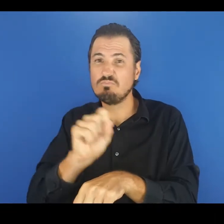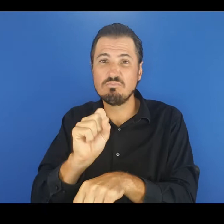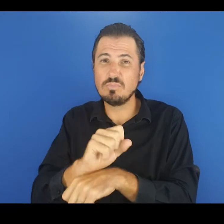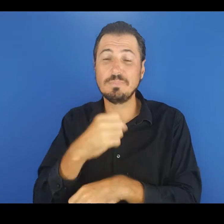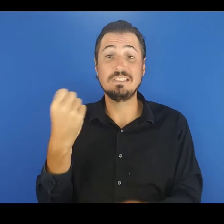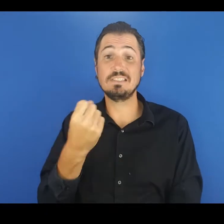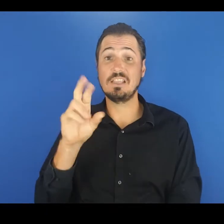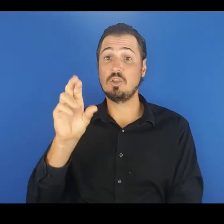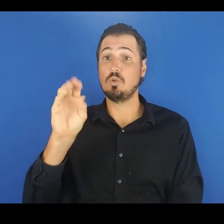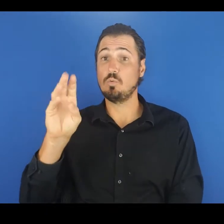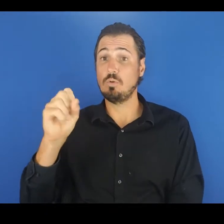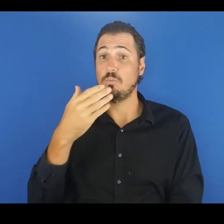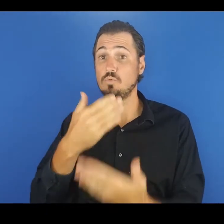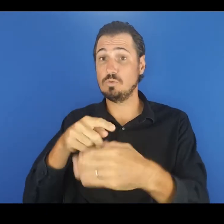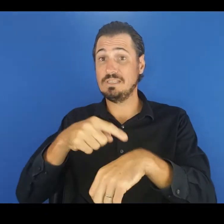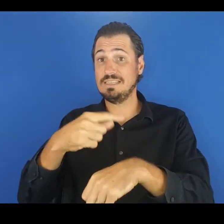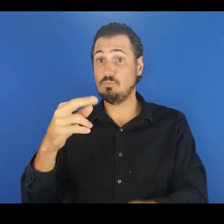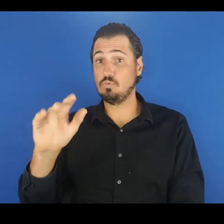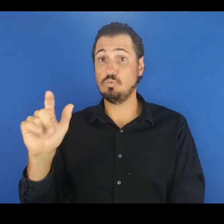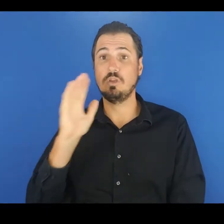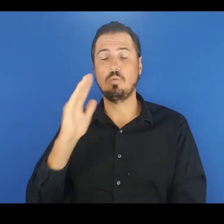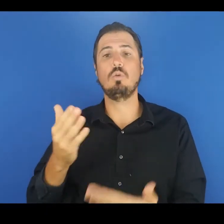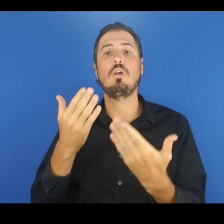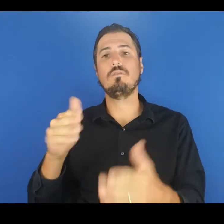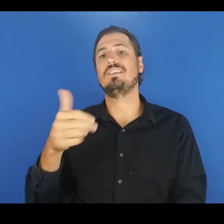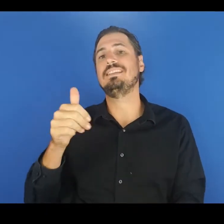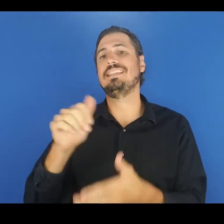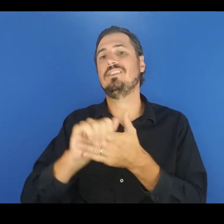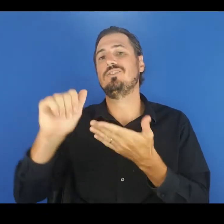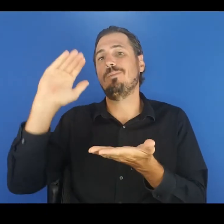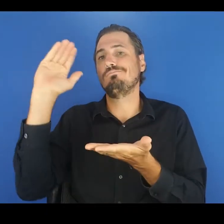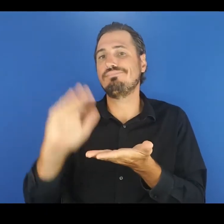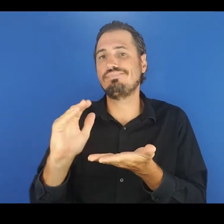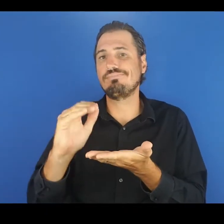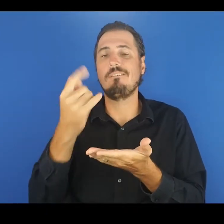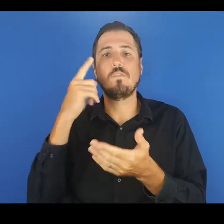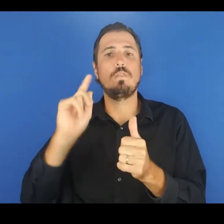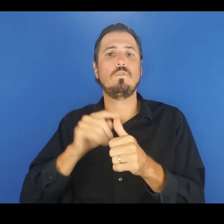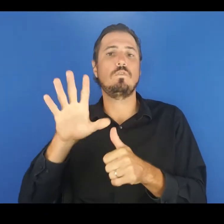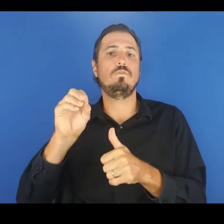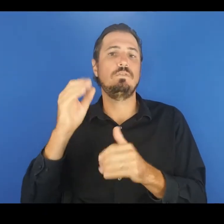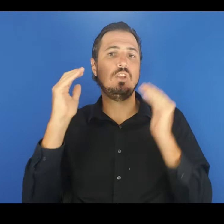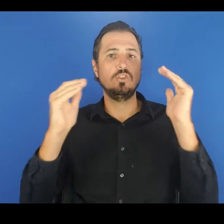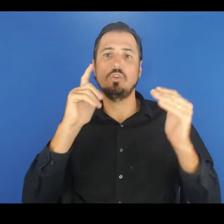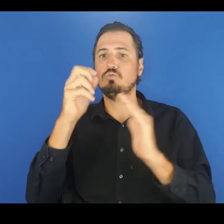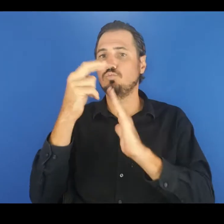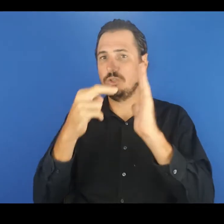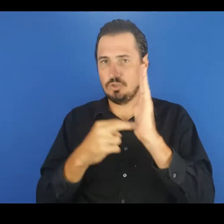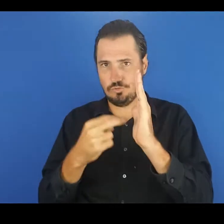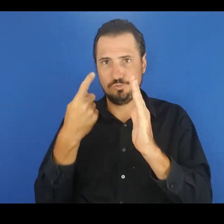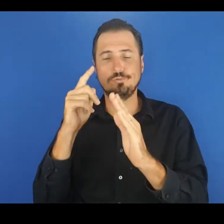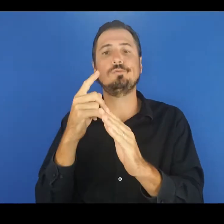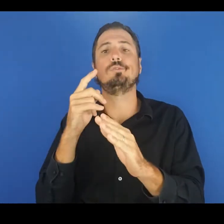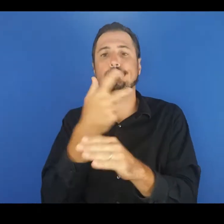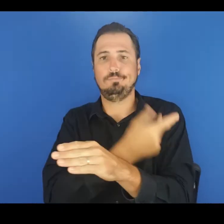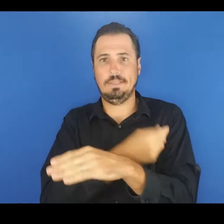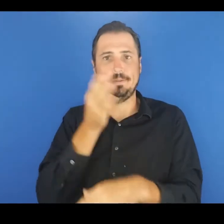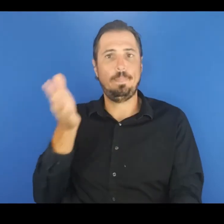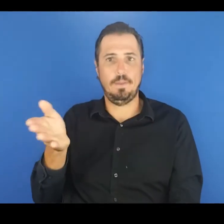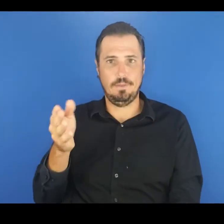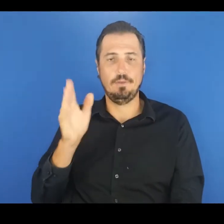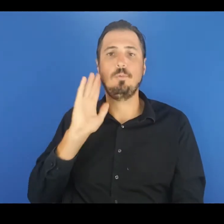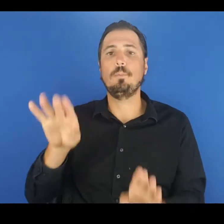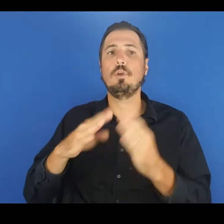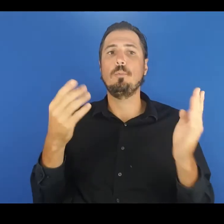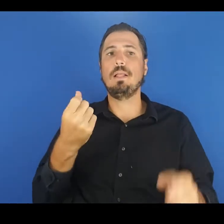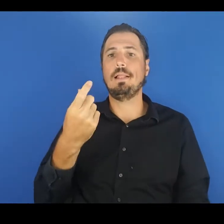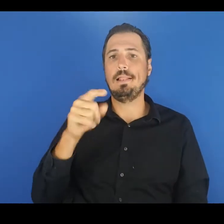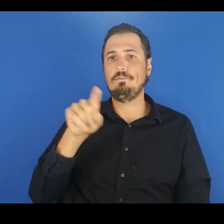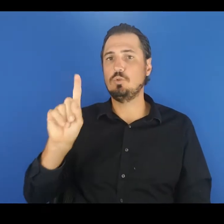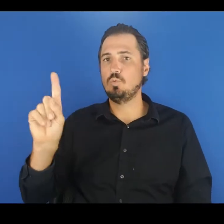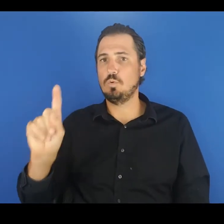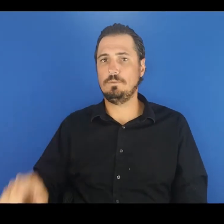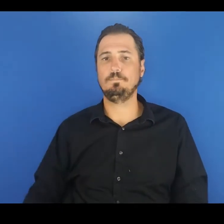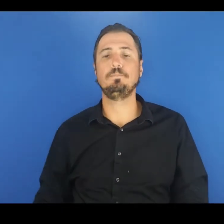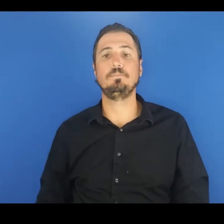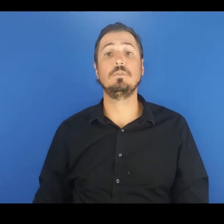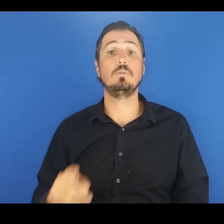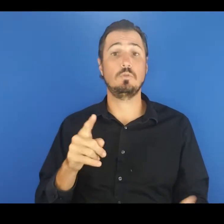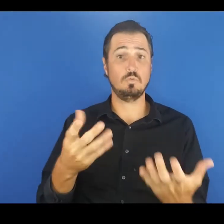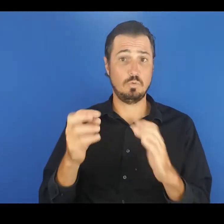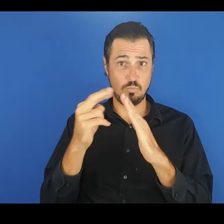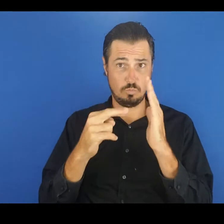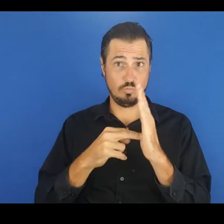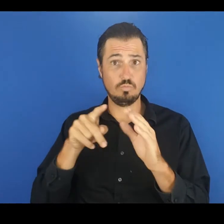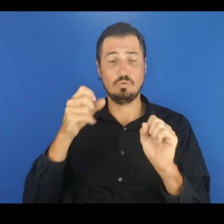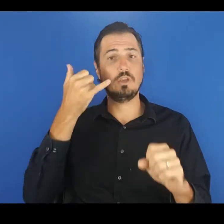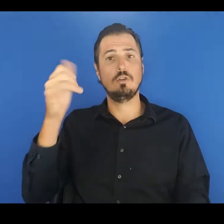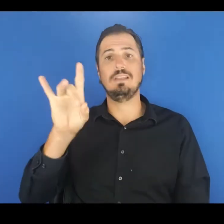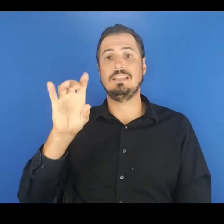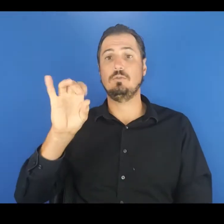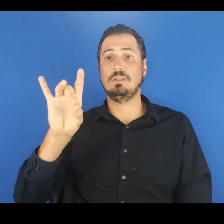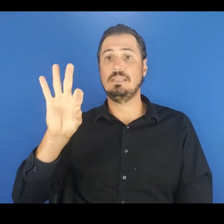On Saturday, Rob's Good Times Grill will be offering a $10 gift certificate for the first 50 adults who register. The clinic at Rob’s will be open from 11 a.m. to 1 p.m. To register, call (808)